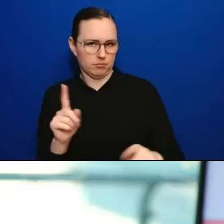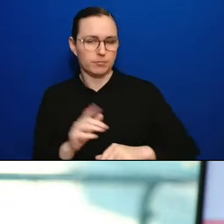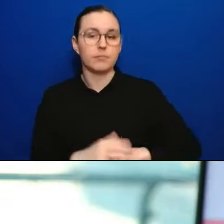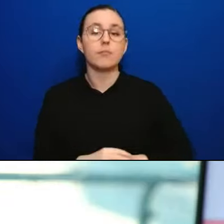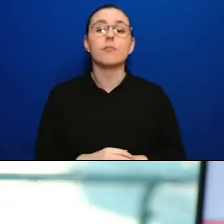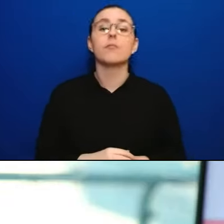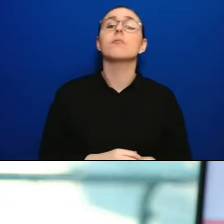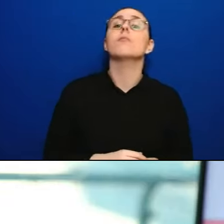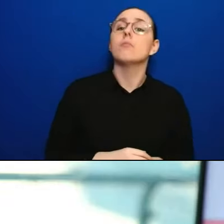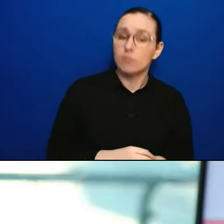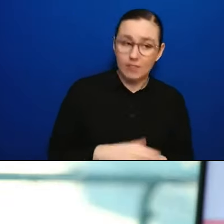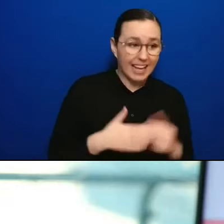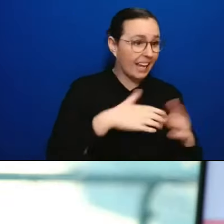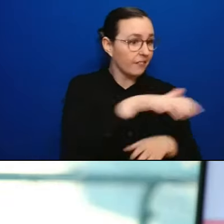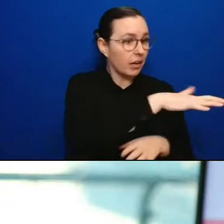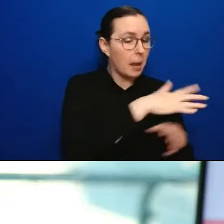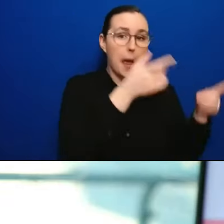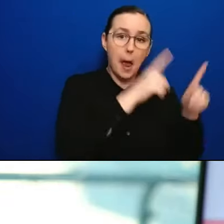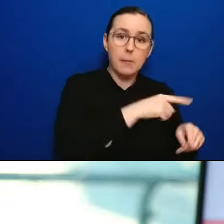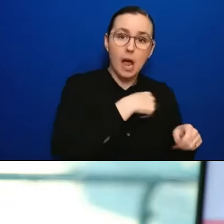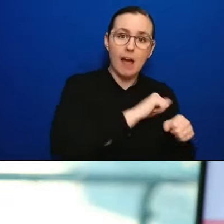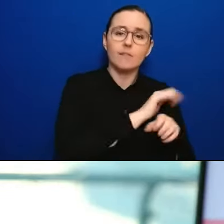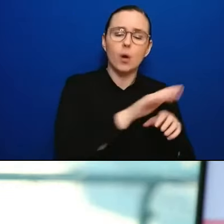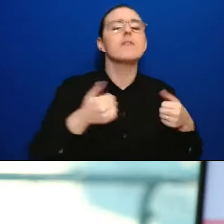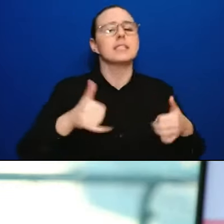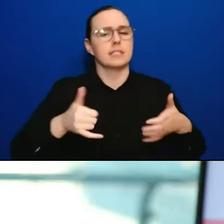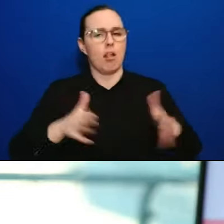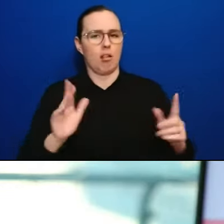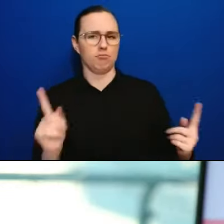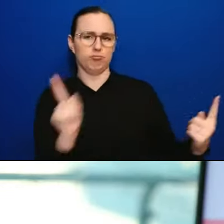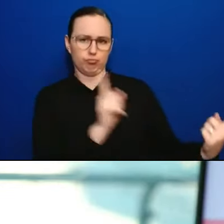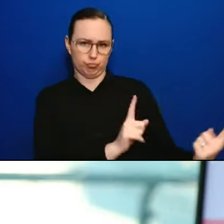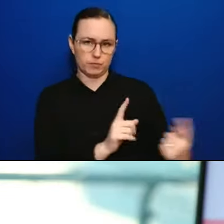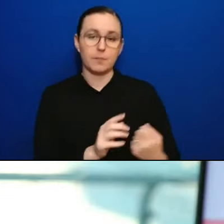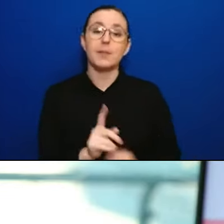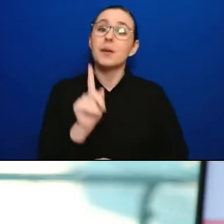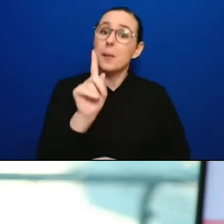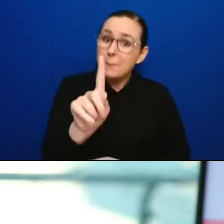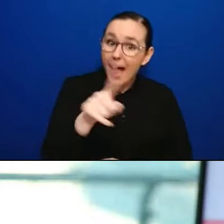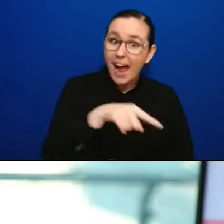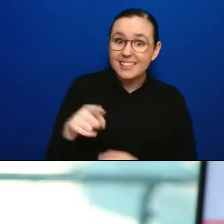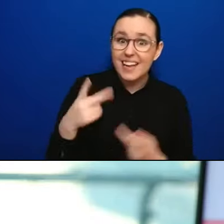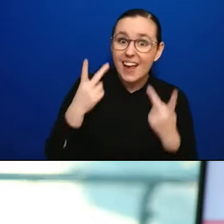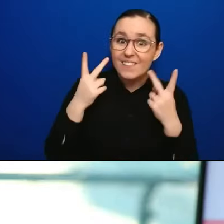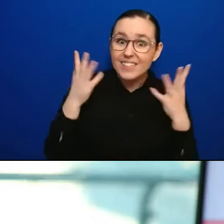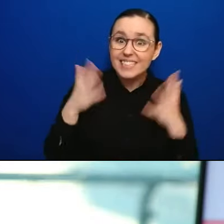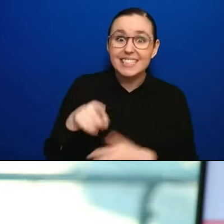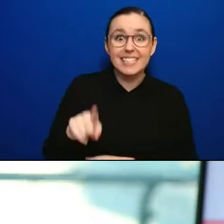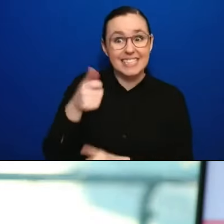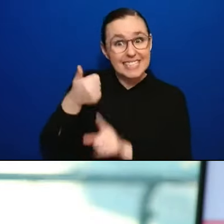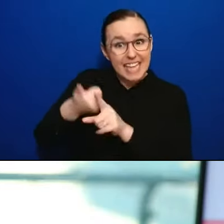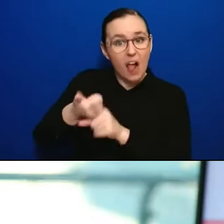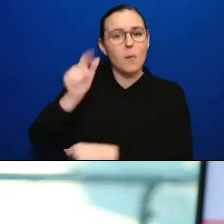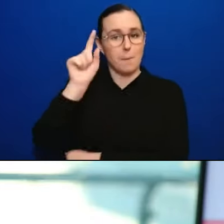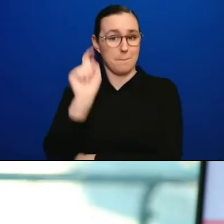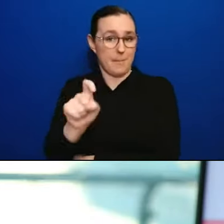Even if there are cases of COVID in the facility.